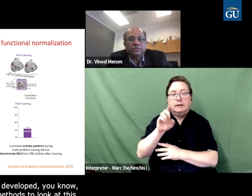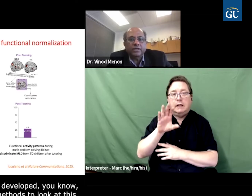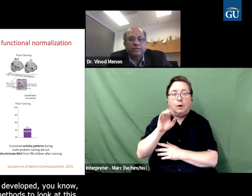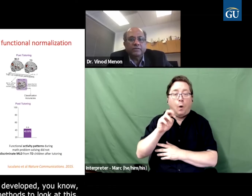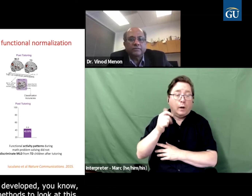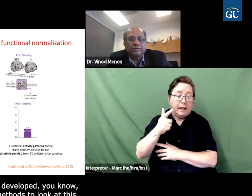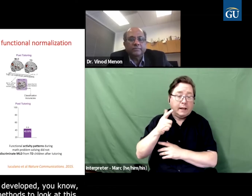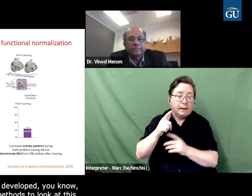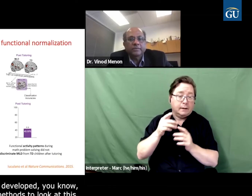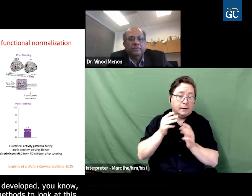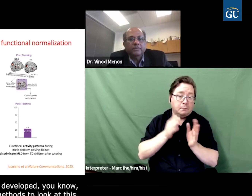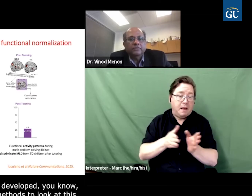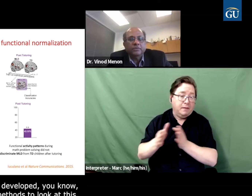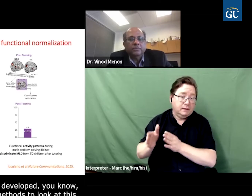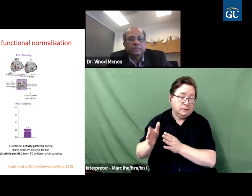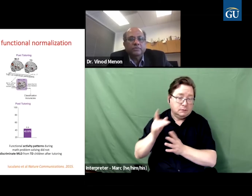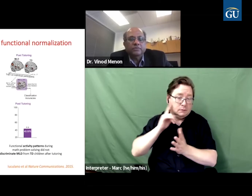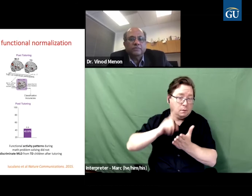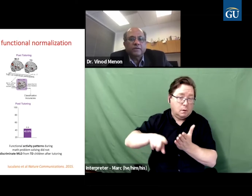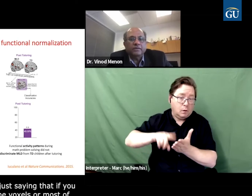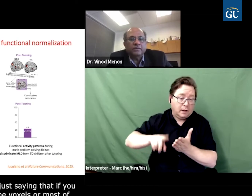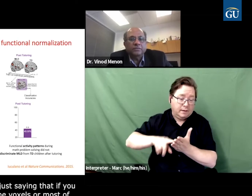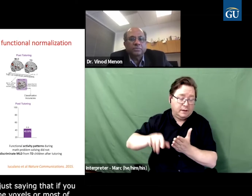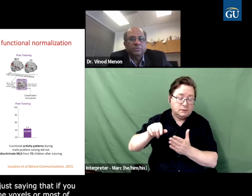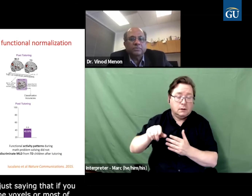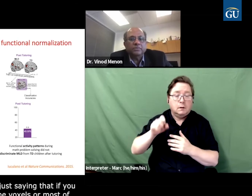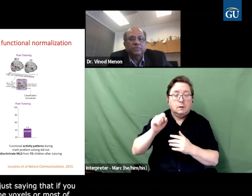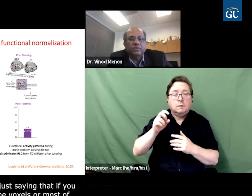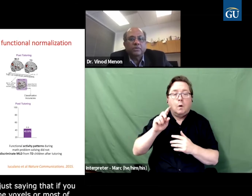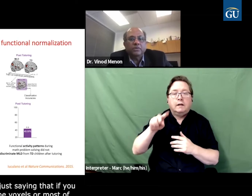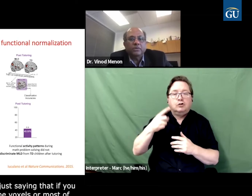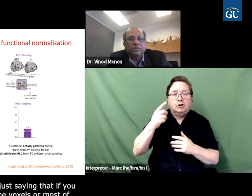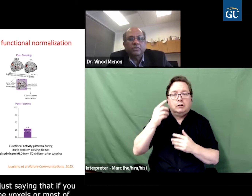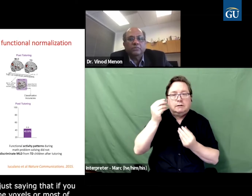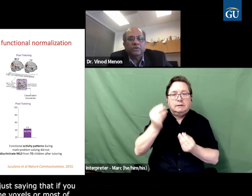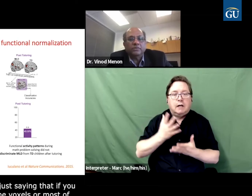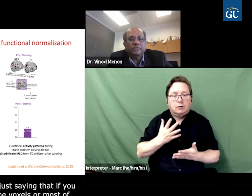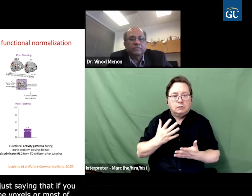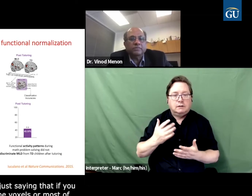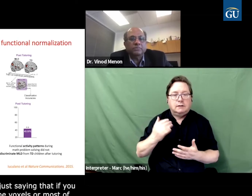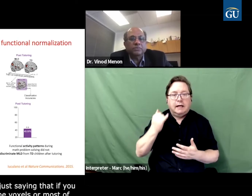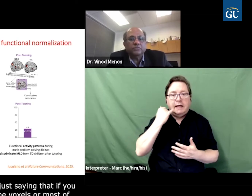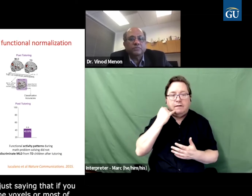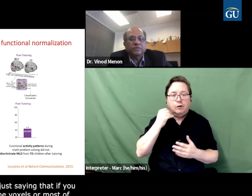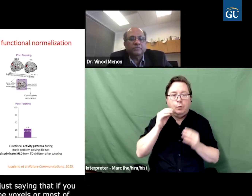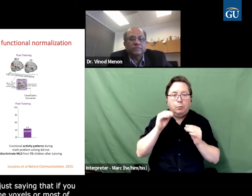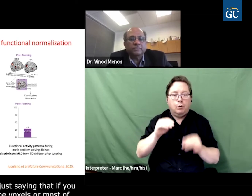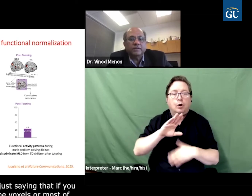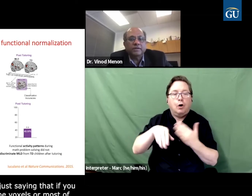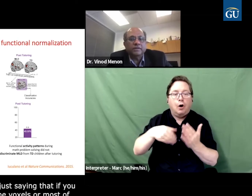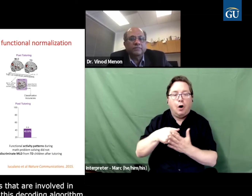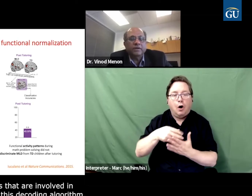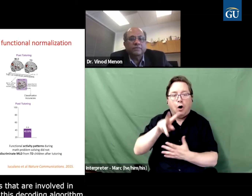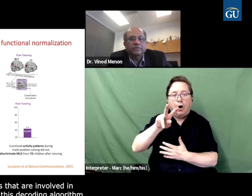methods to look at this so this is just saying that if you put